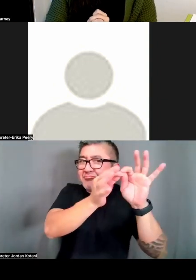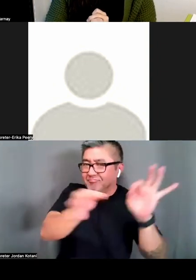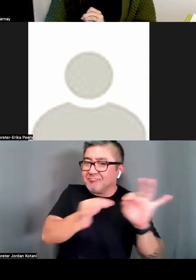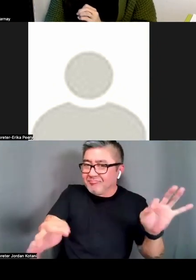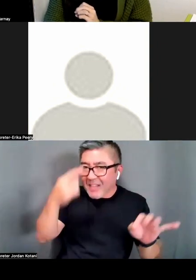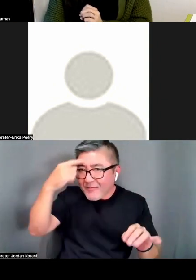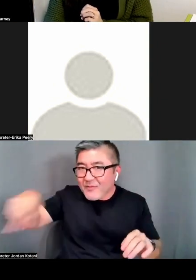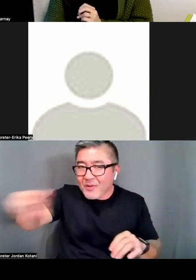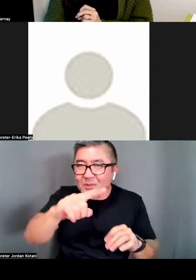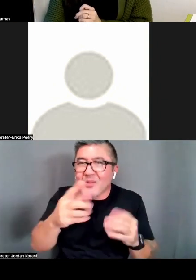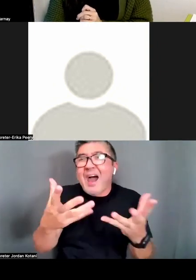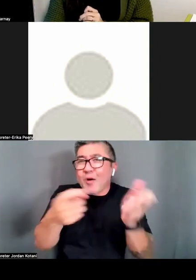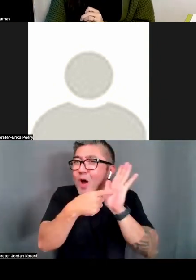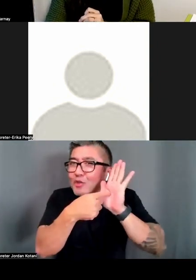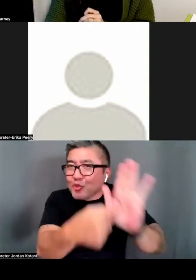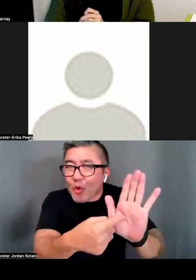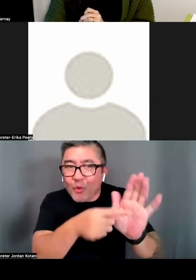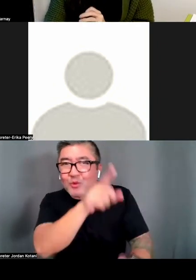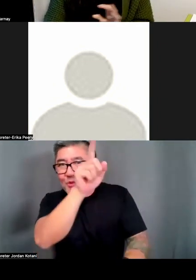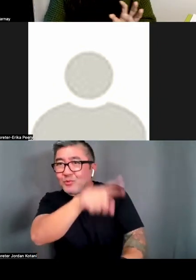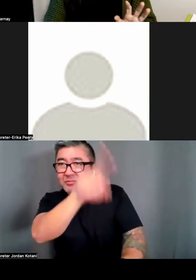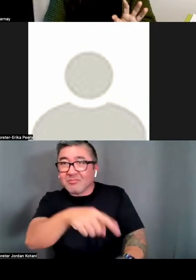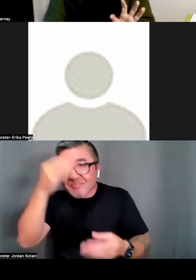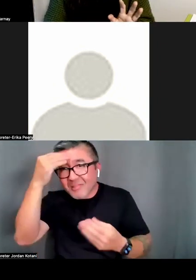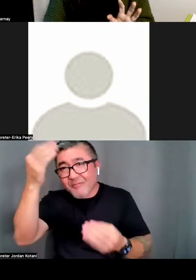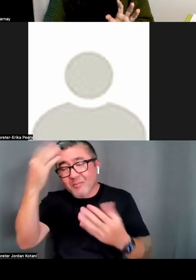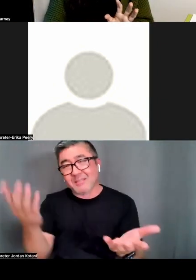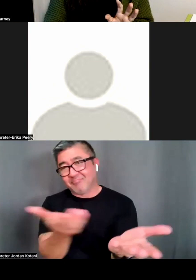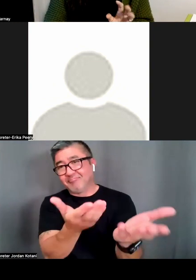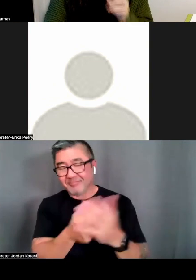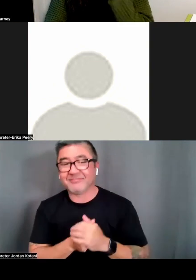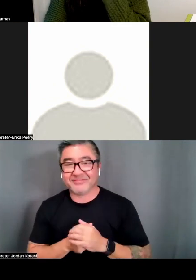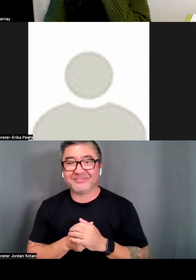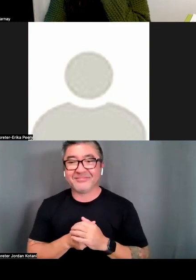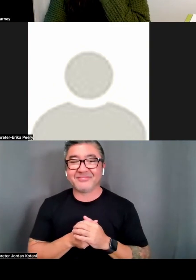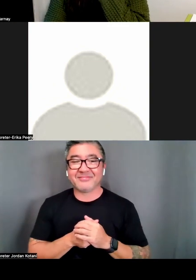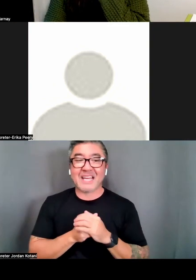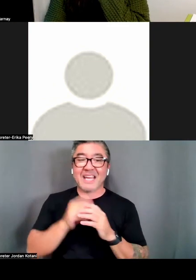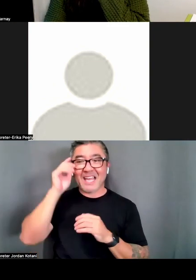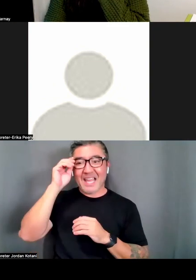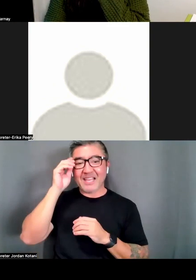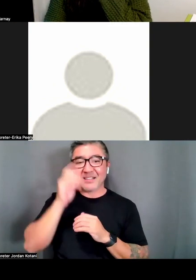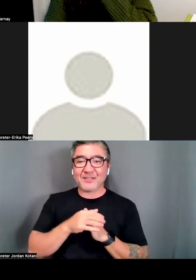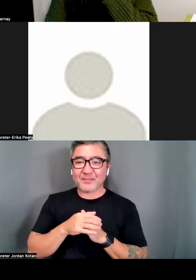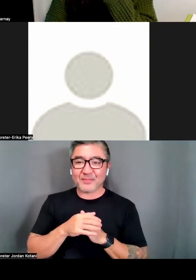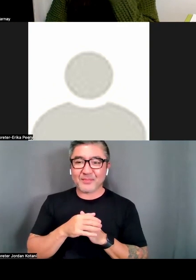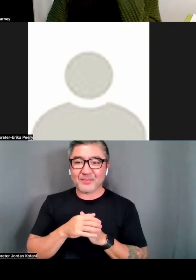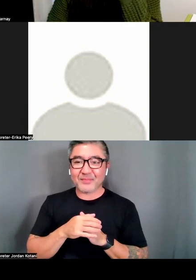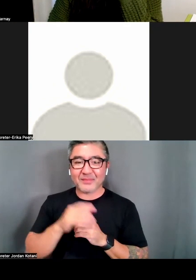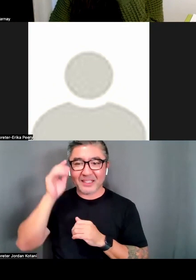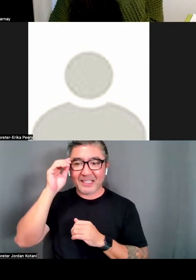Have all the words on a page. I'm hoping that you will come back. I need somebody